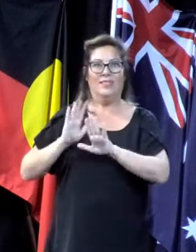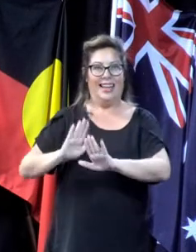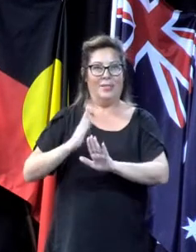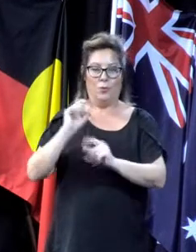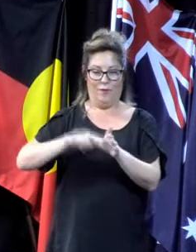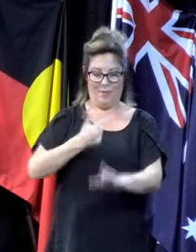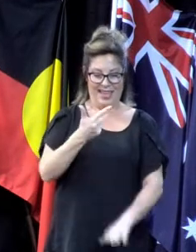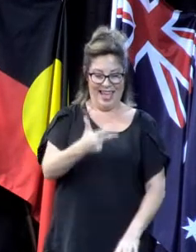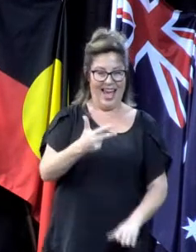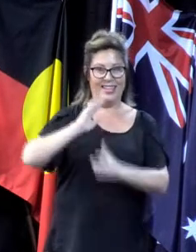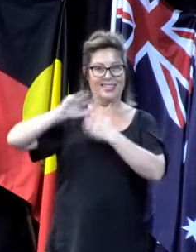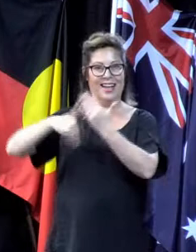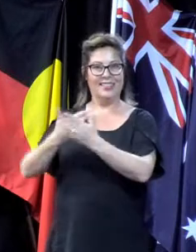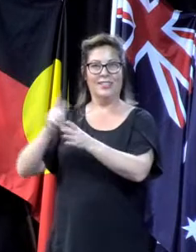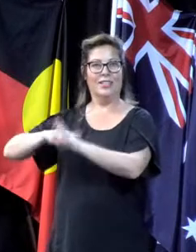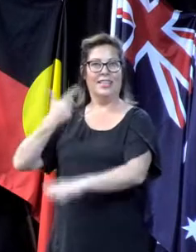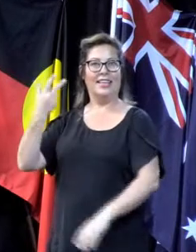He commenced that education in what was